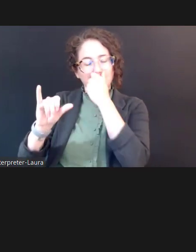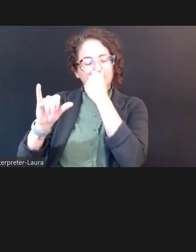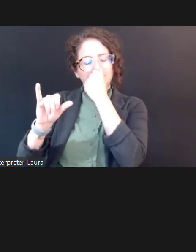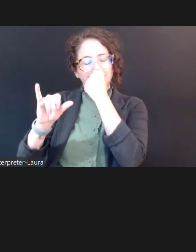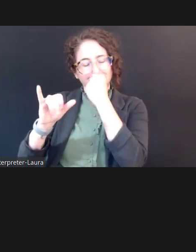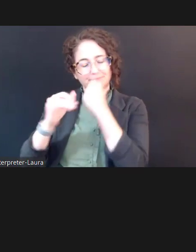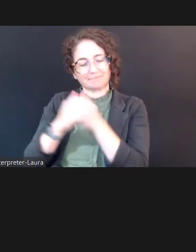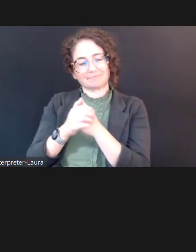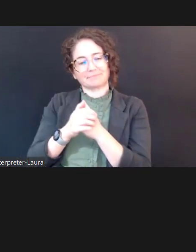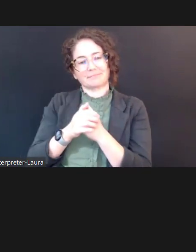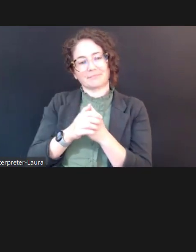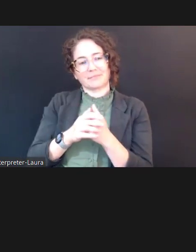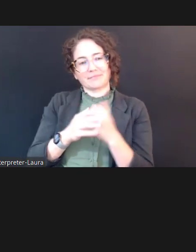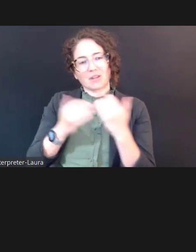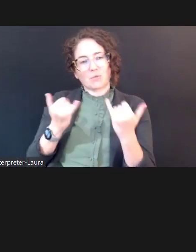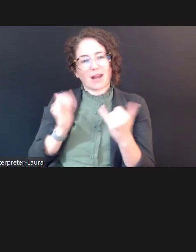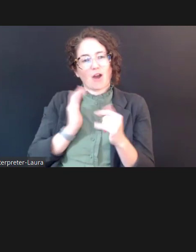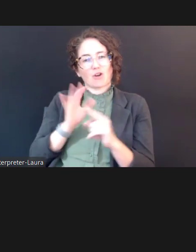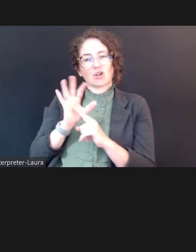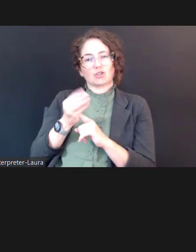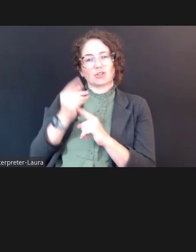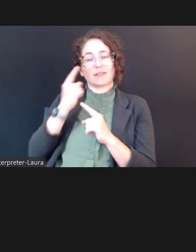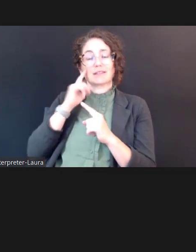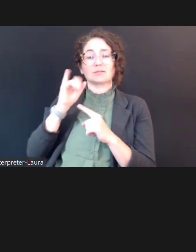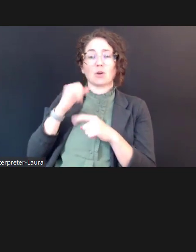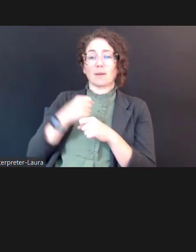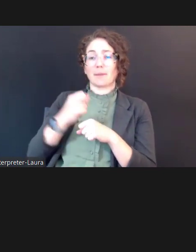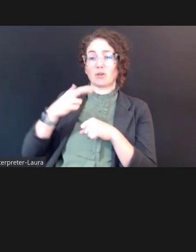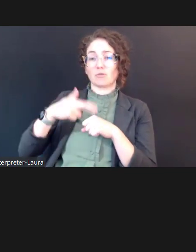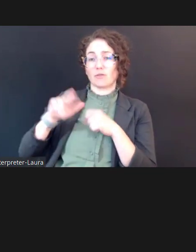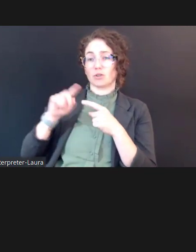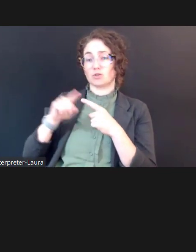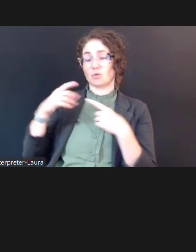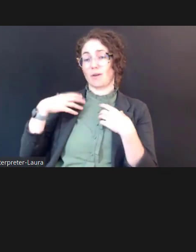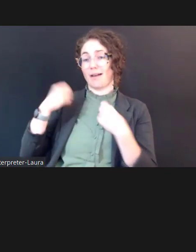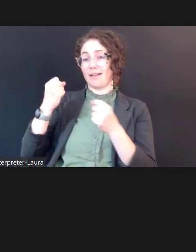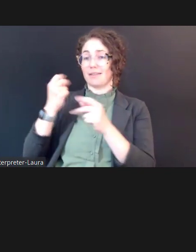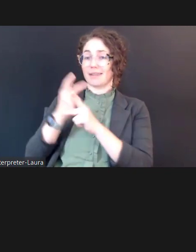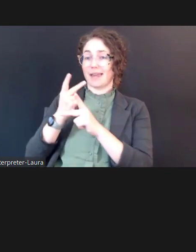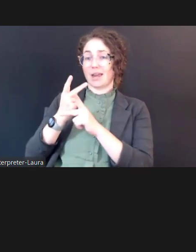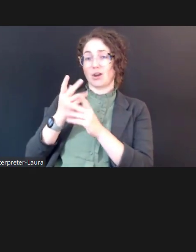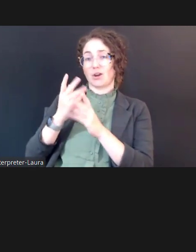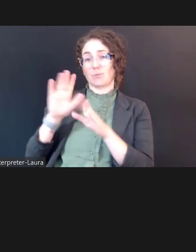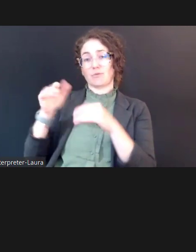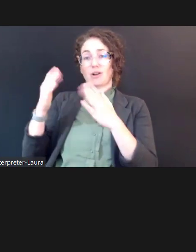a health care provider, we're done and we can walk away.